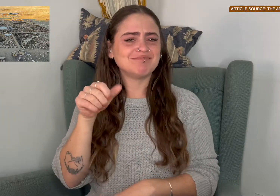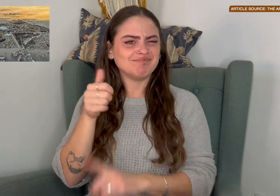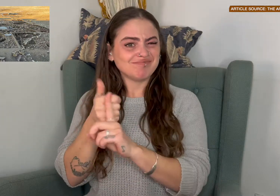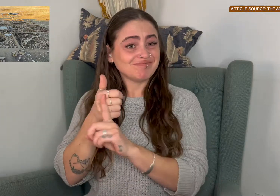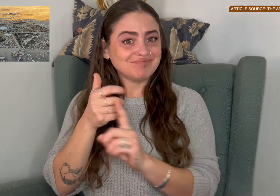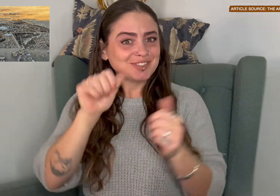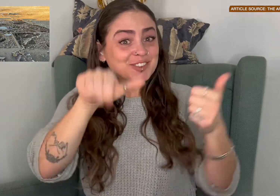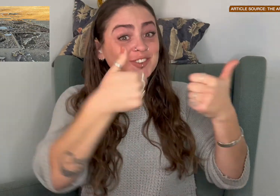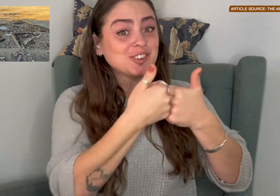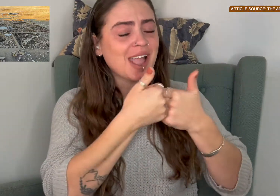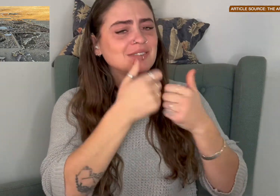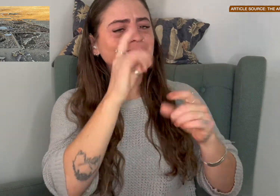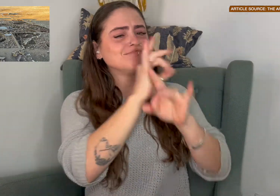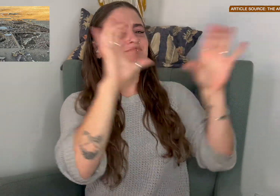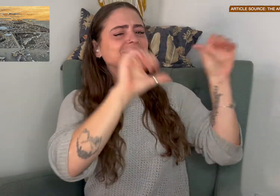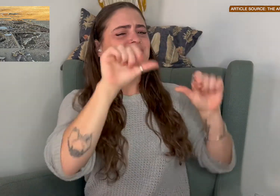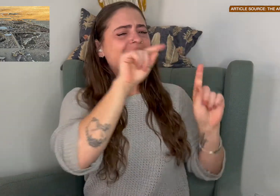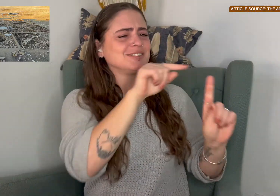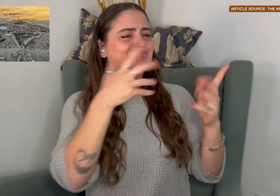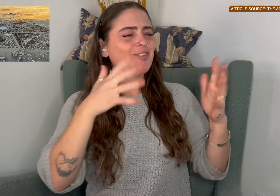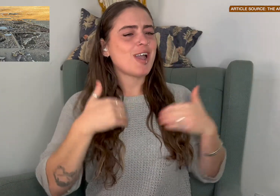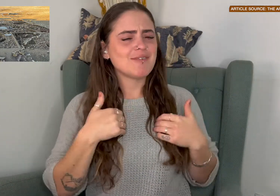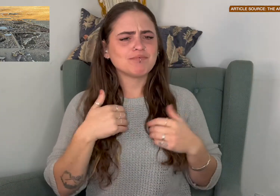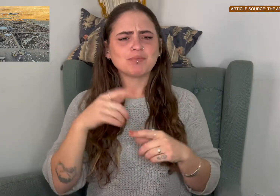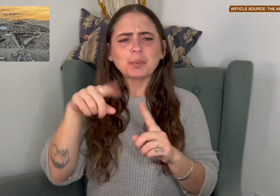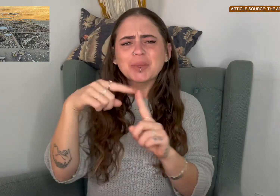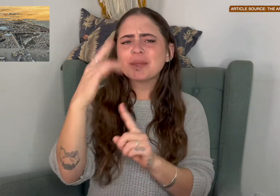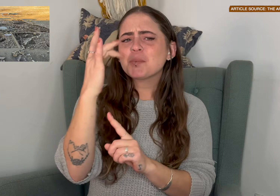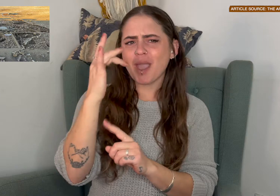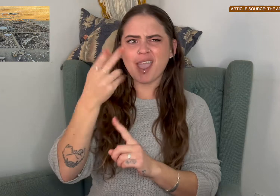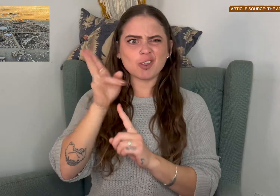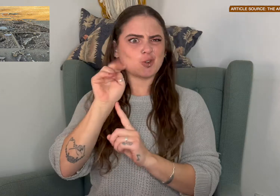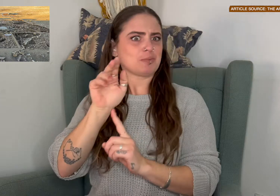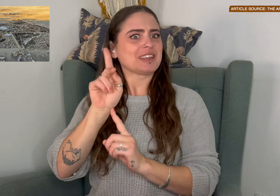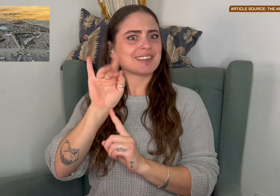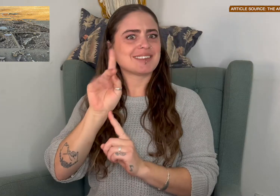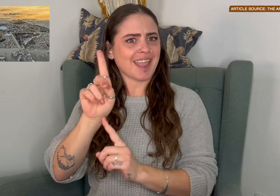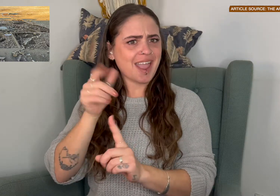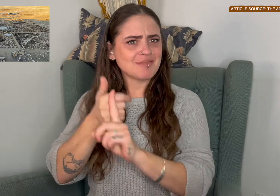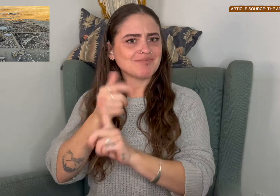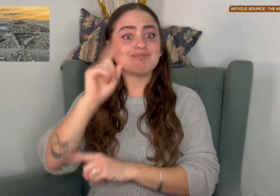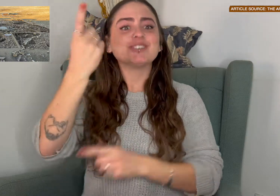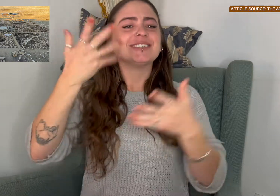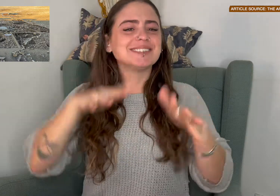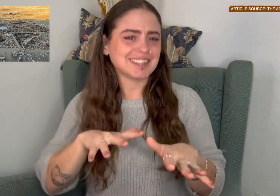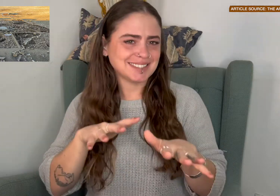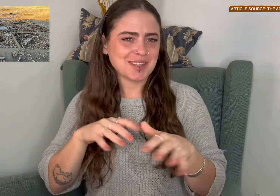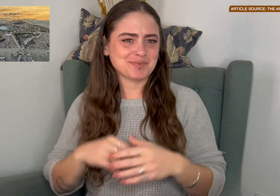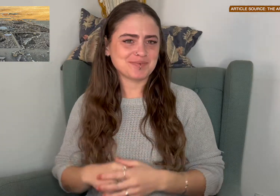challenging the prevailing science on when and why humankind first settled down.